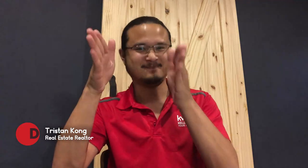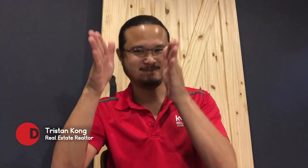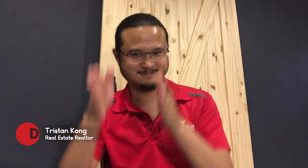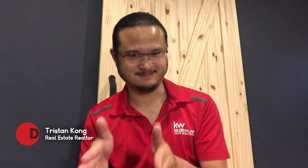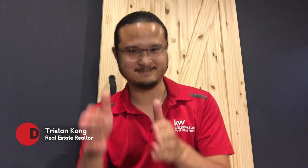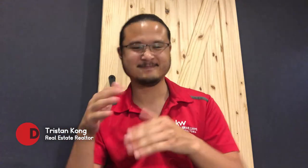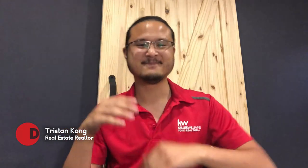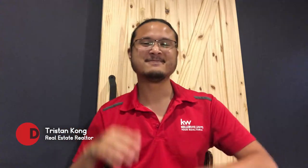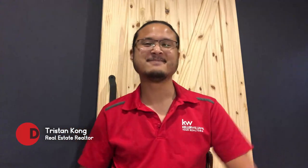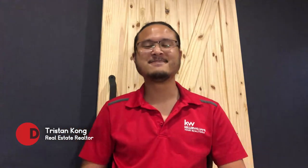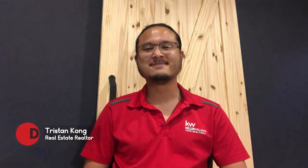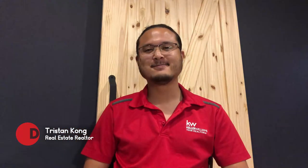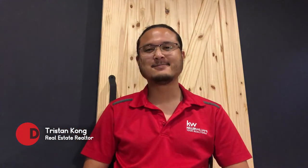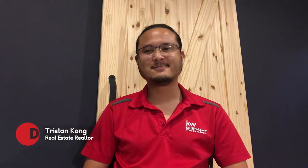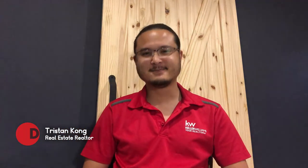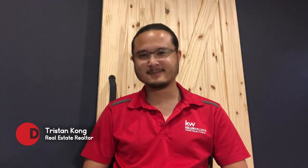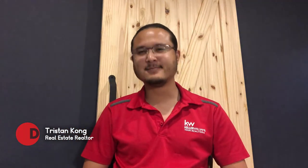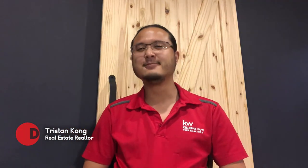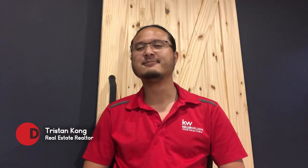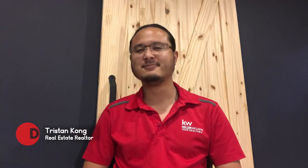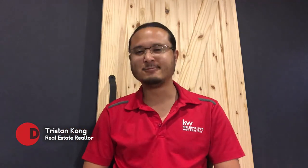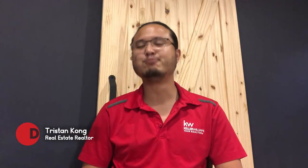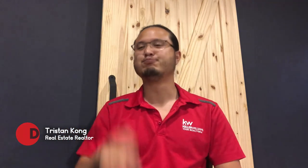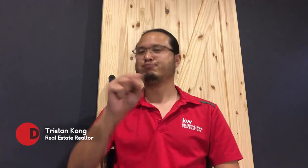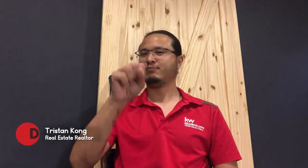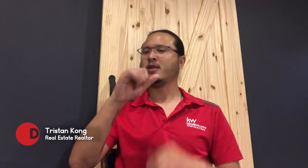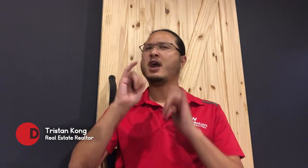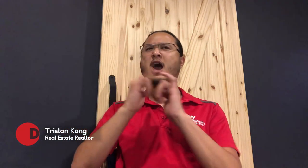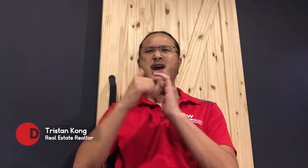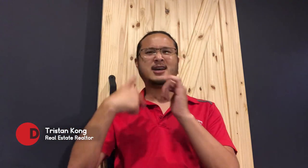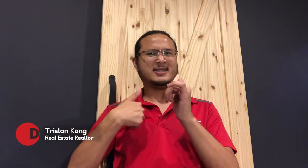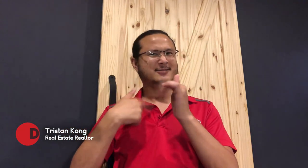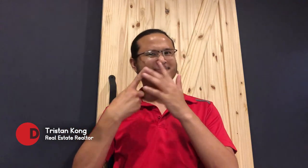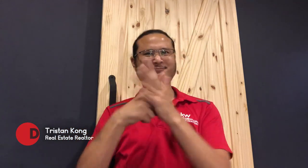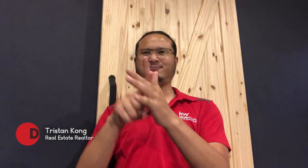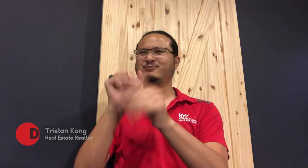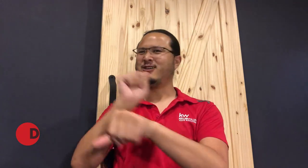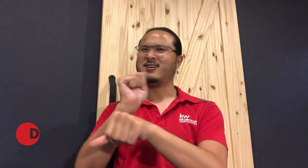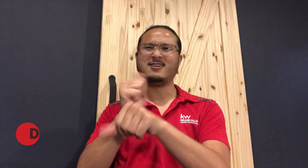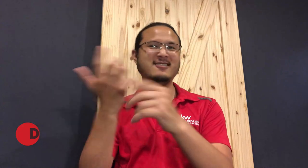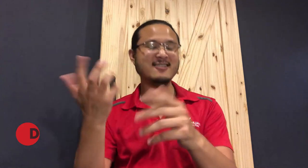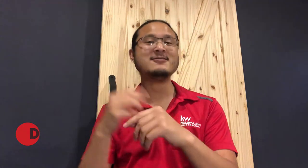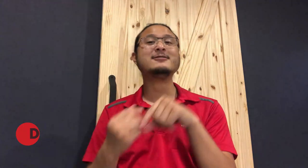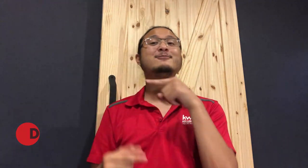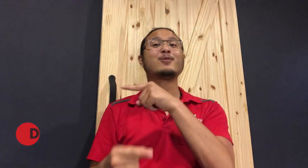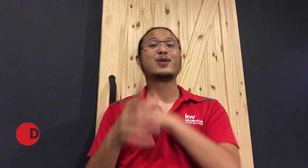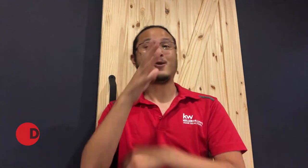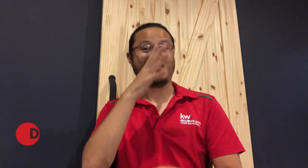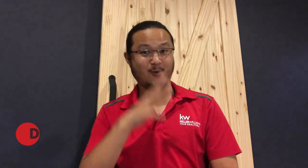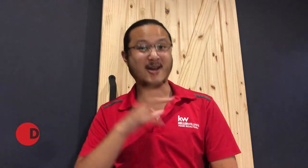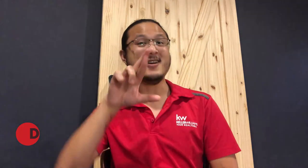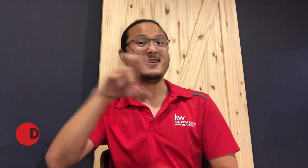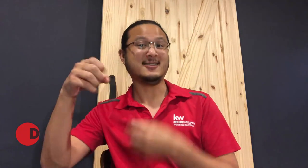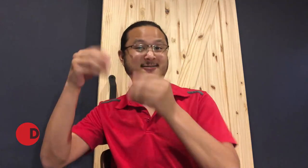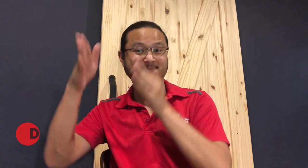How I became a realtor, there is a woman realtor who is hearing and knows signs.